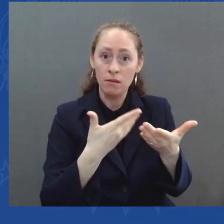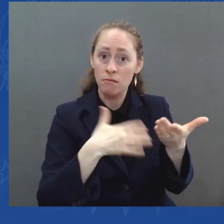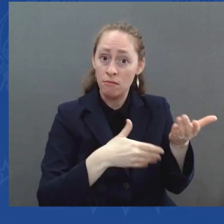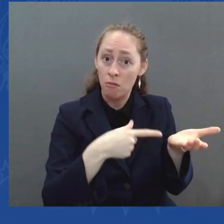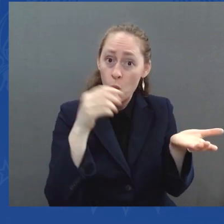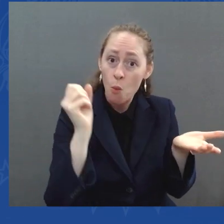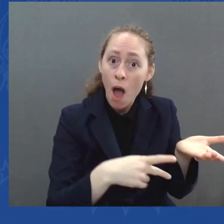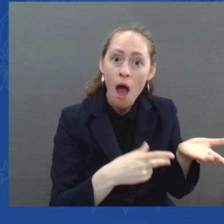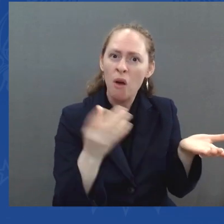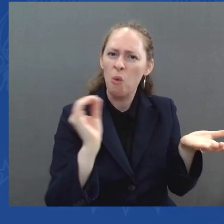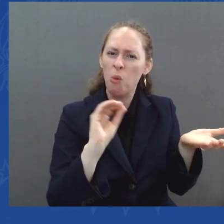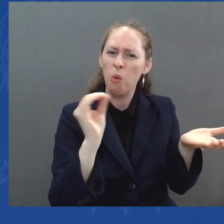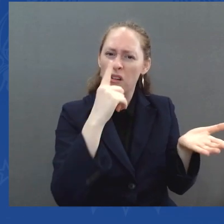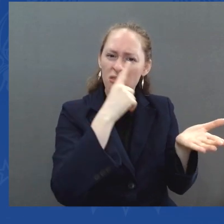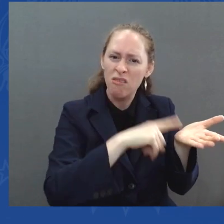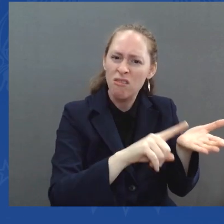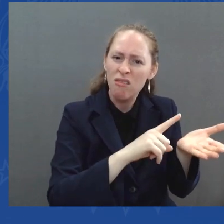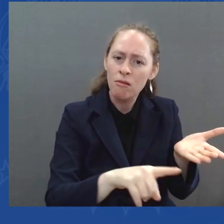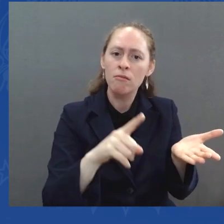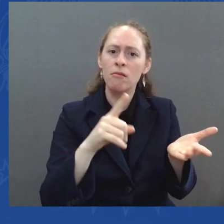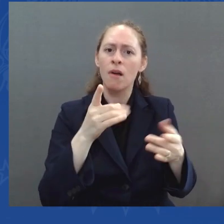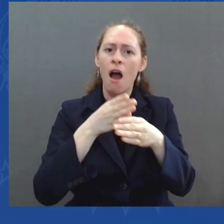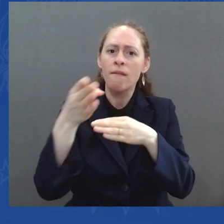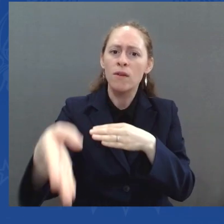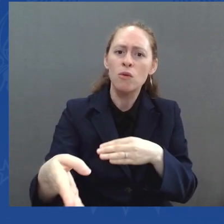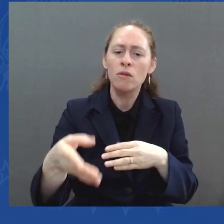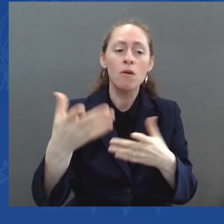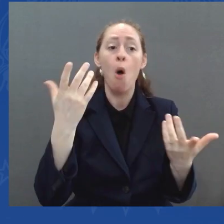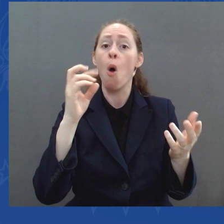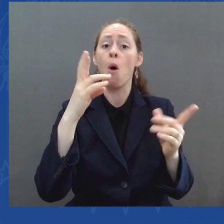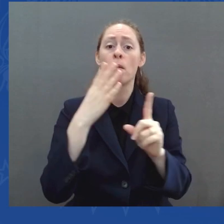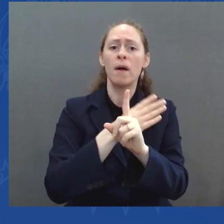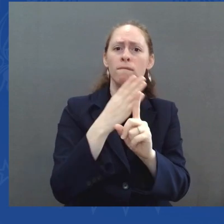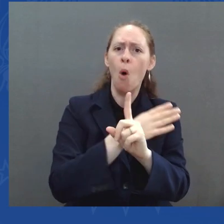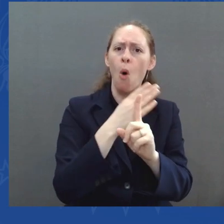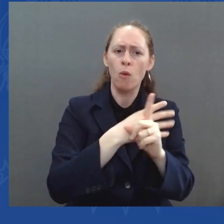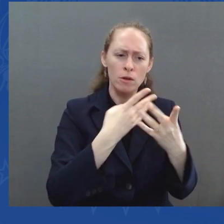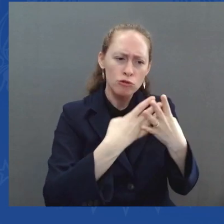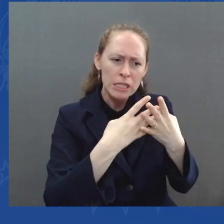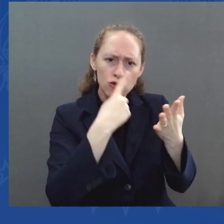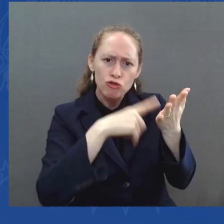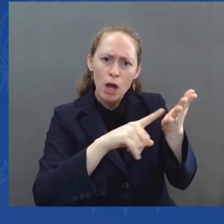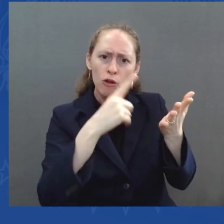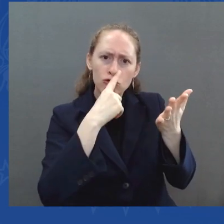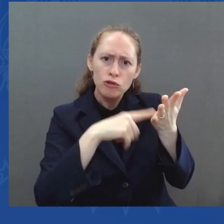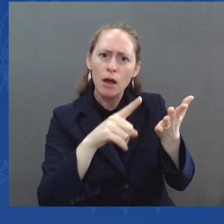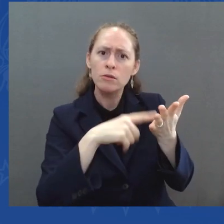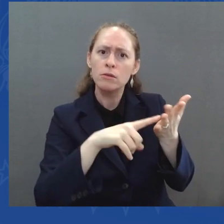they need to be safe and healthy before, during, and after birth.